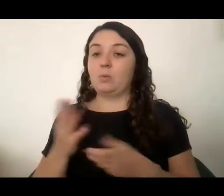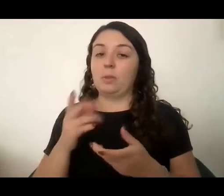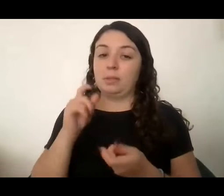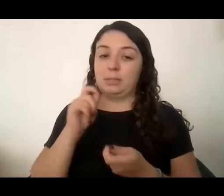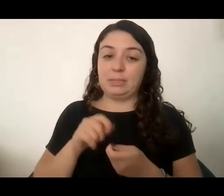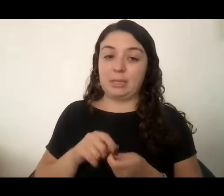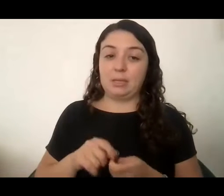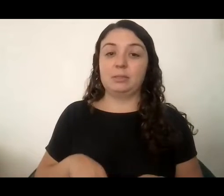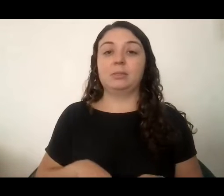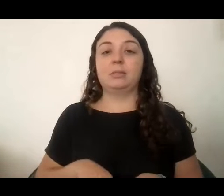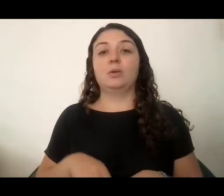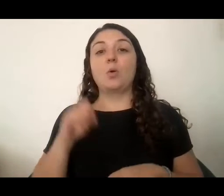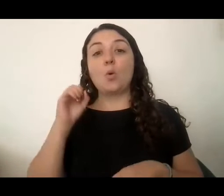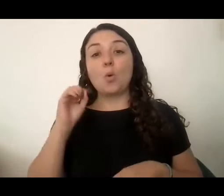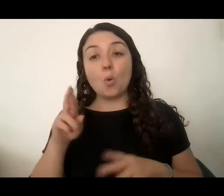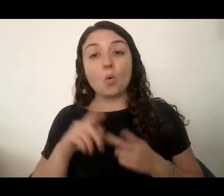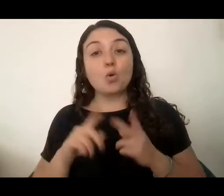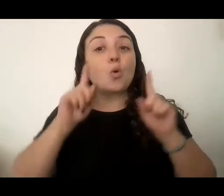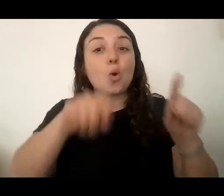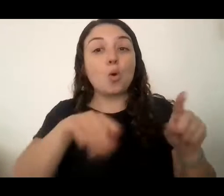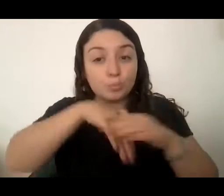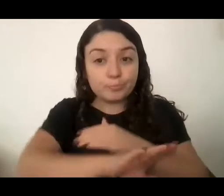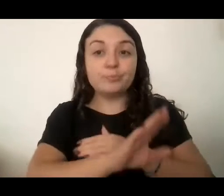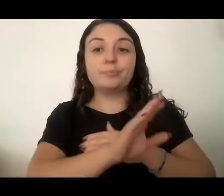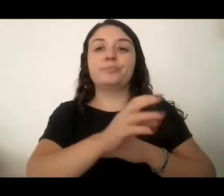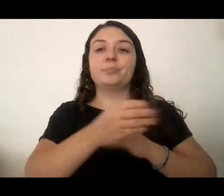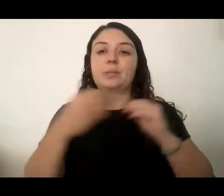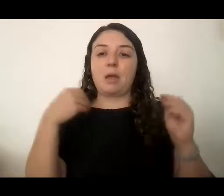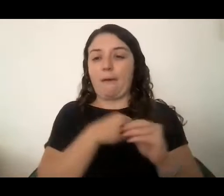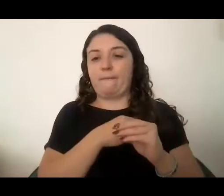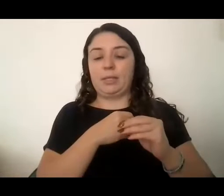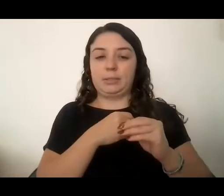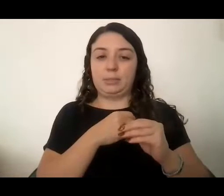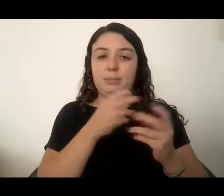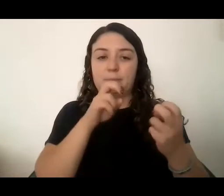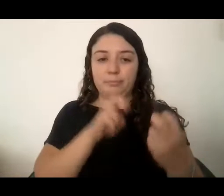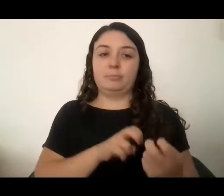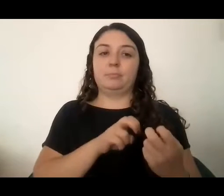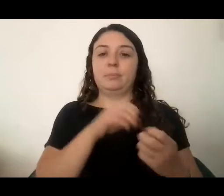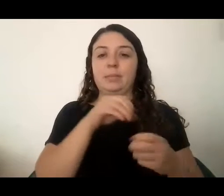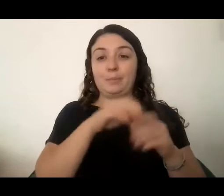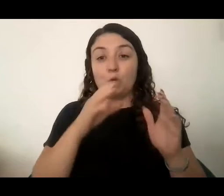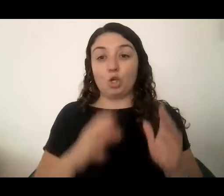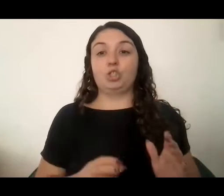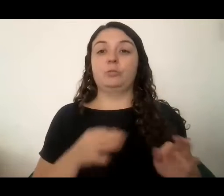And you could also go to your local office and communicate in person what's going on. That's